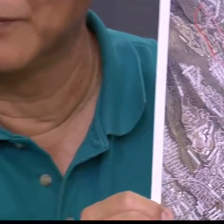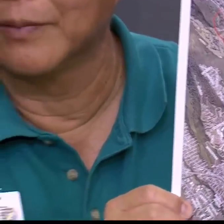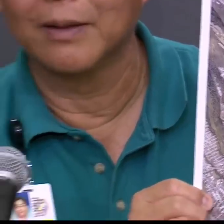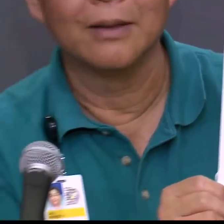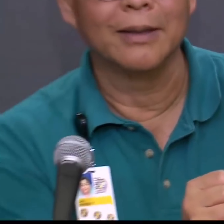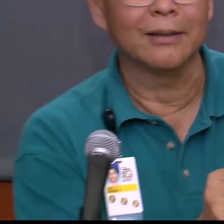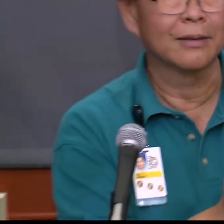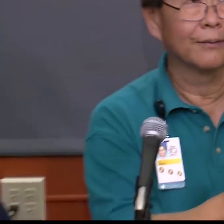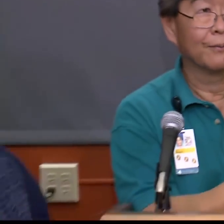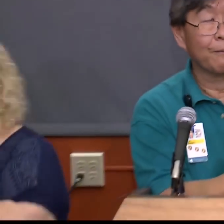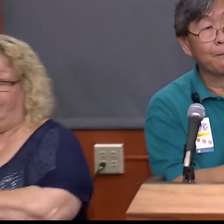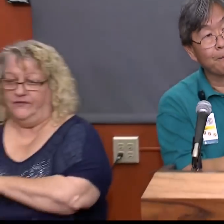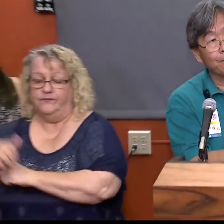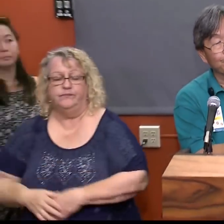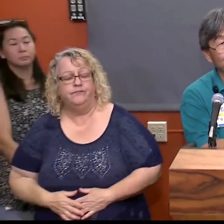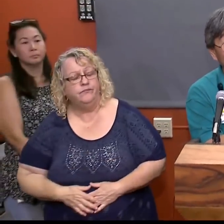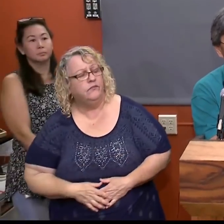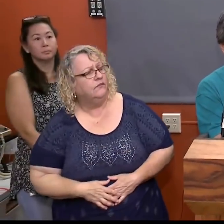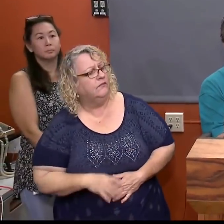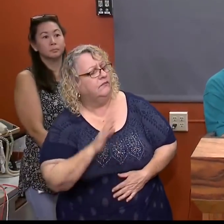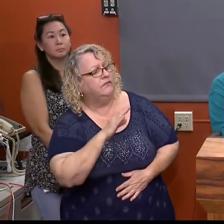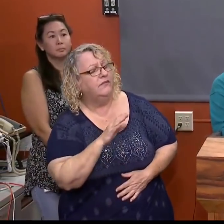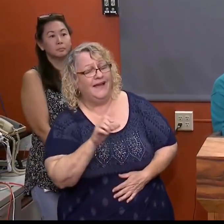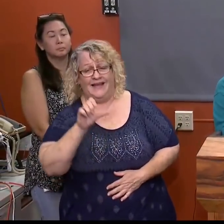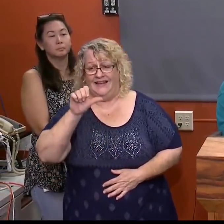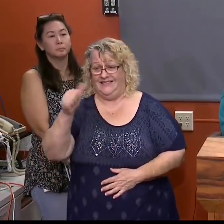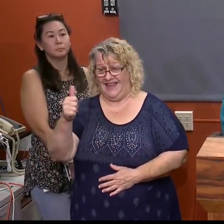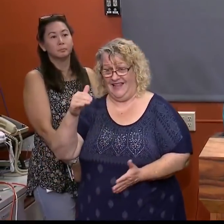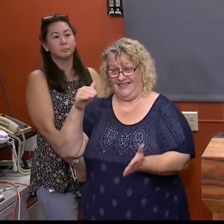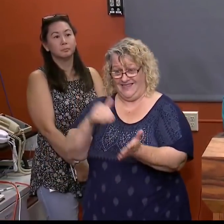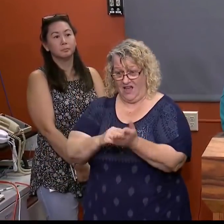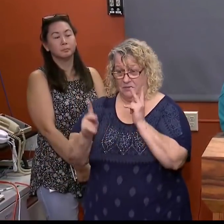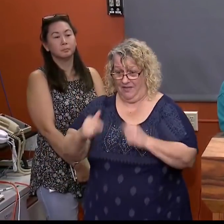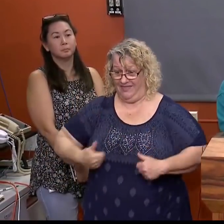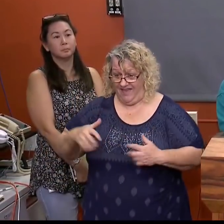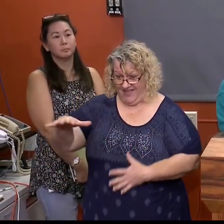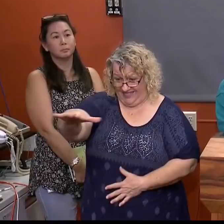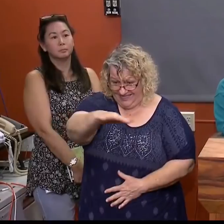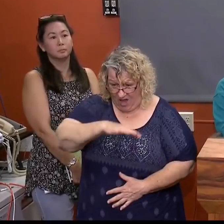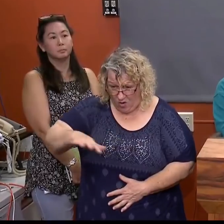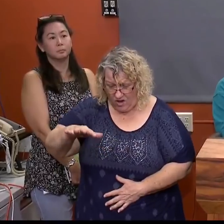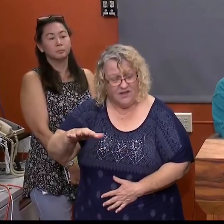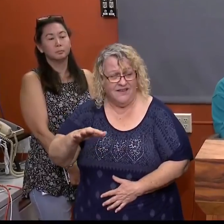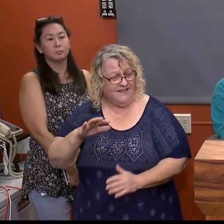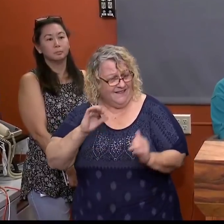OF THE AREA THAT WE WOULD LIKE AT EVACUATING PEOPLE FROM.